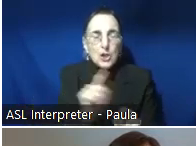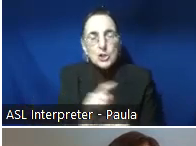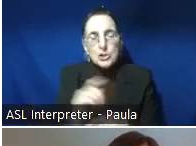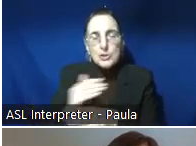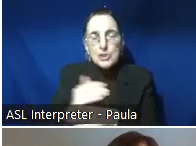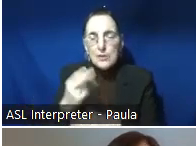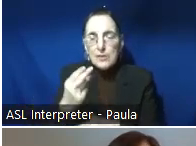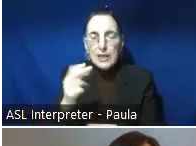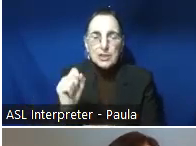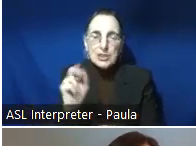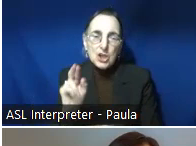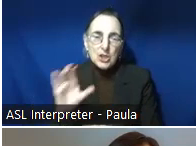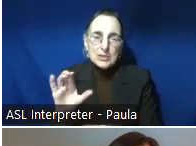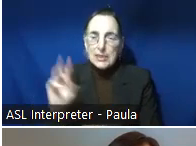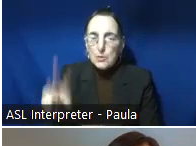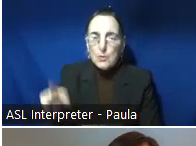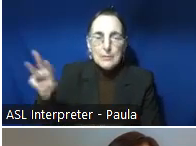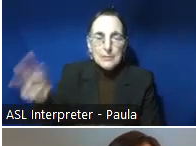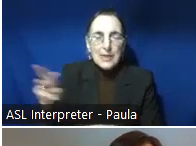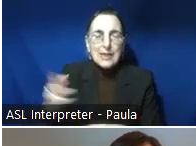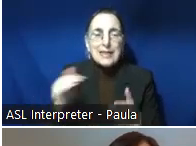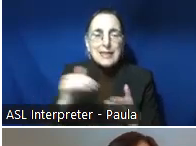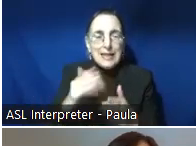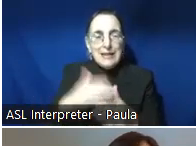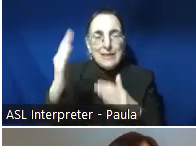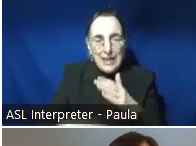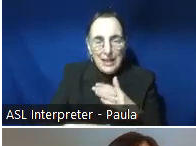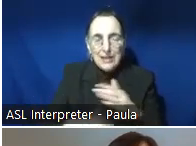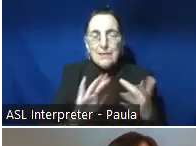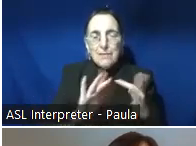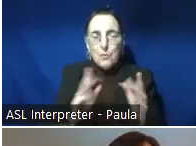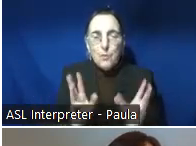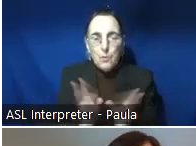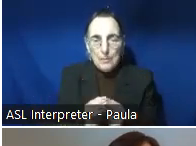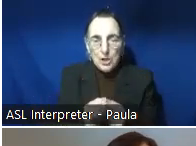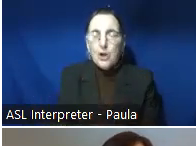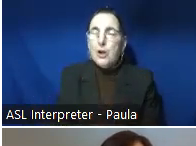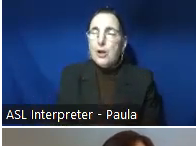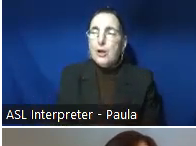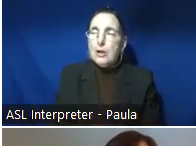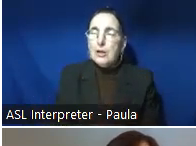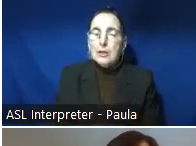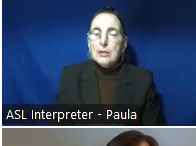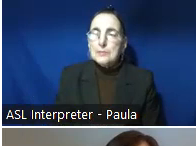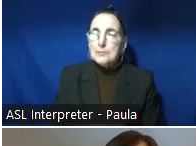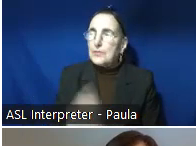again at the end of the webinar. We want to give an overview of the action guides